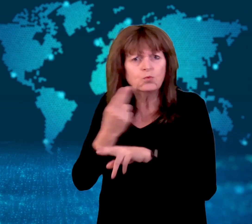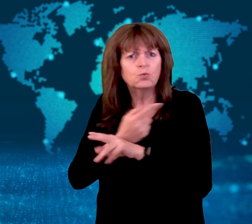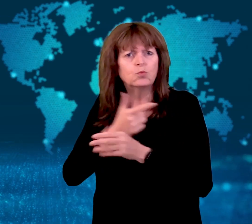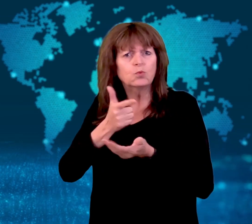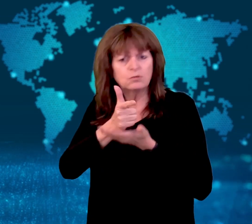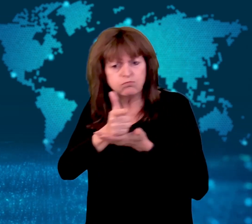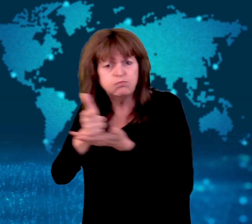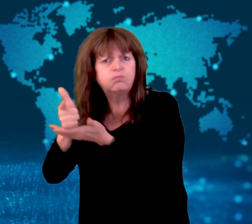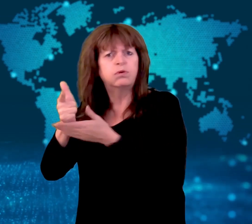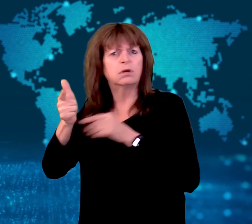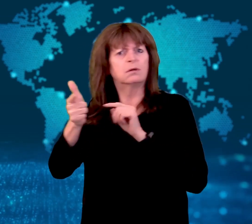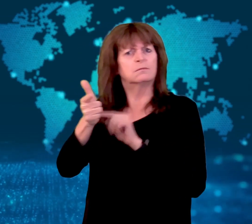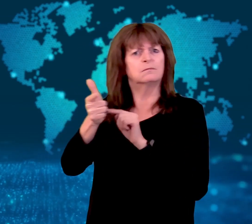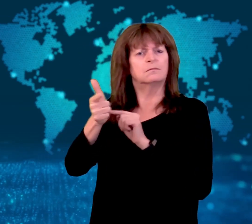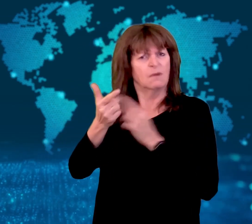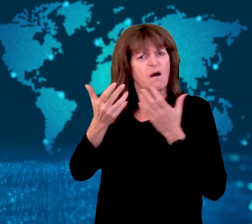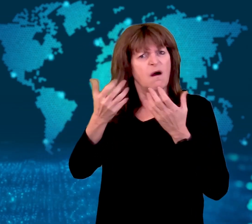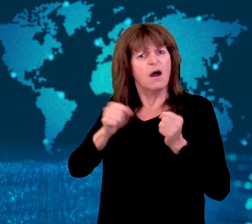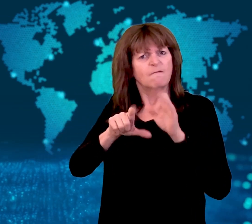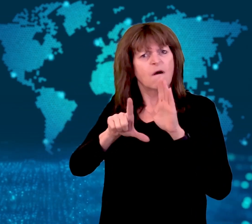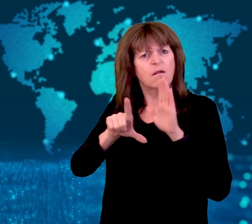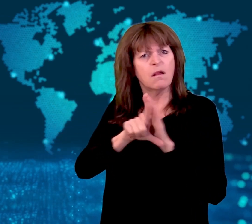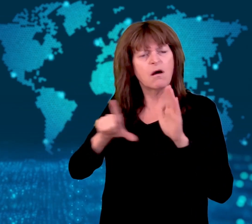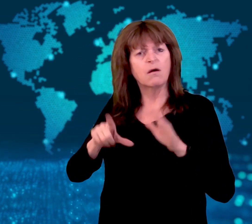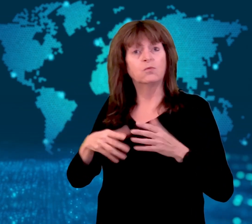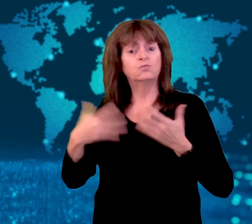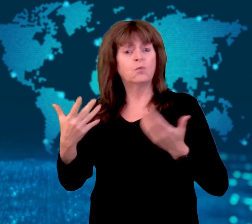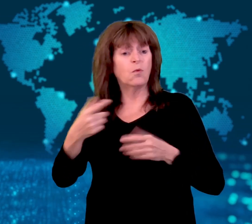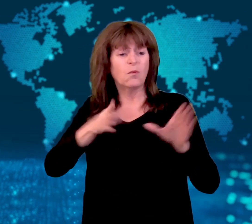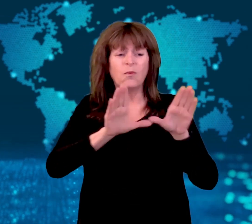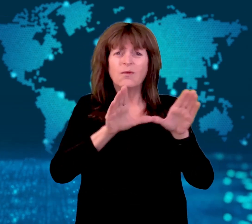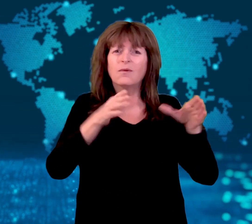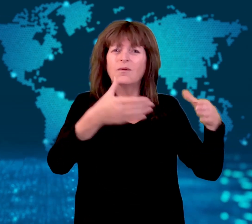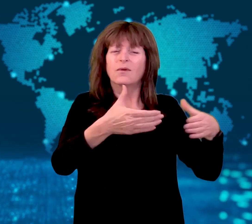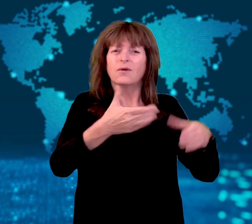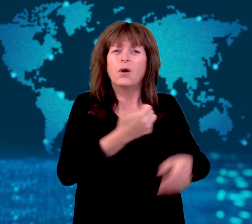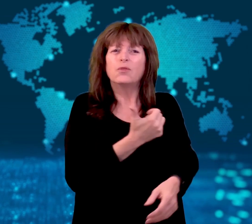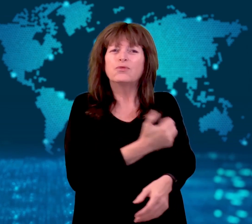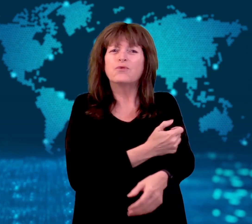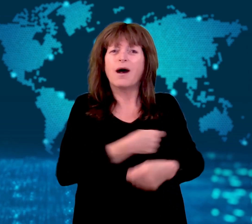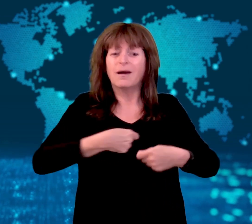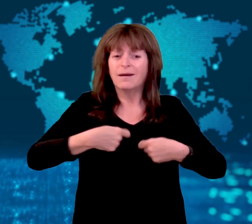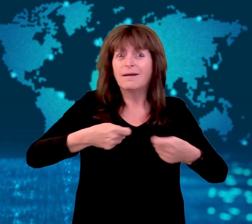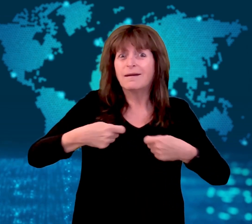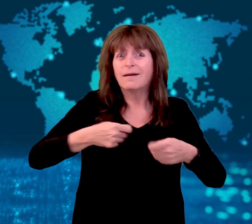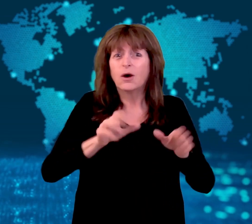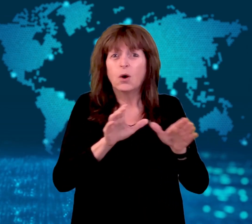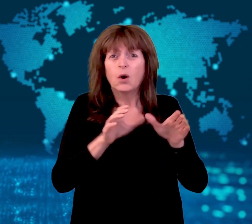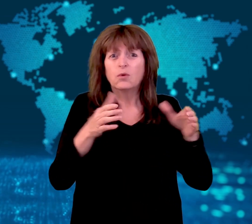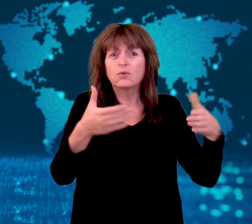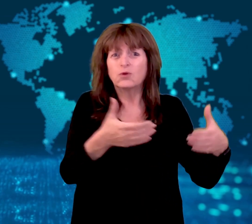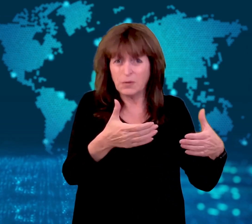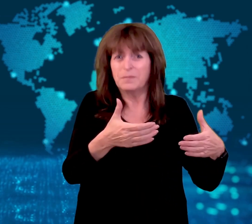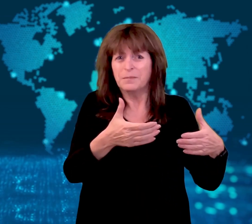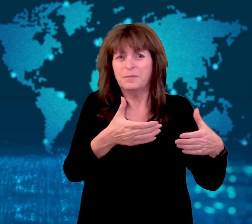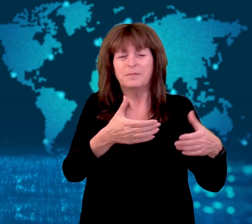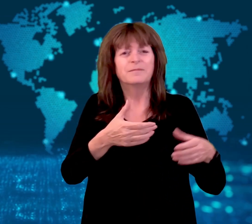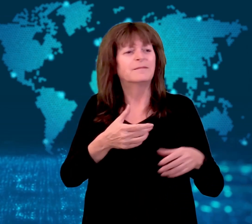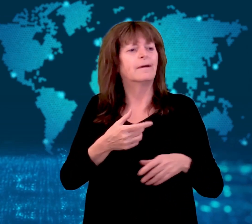Mexico has strict laws regulating the sale and private use